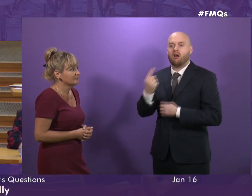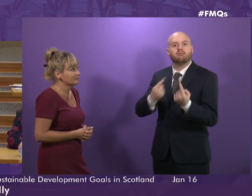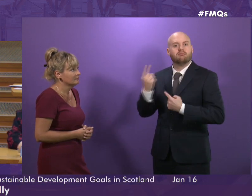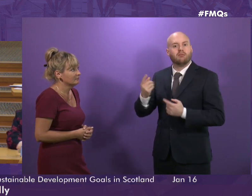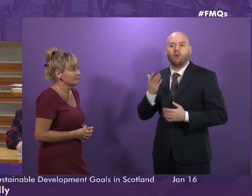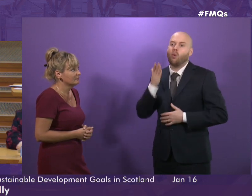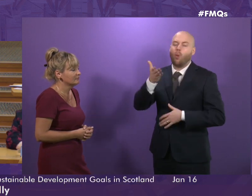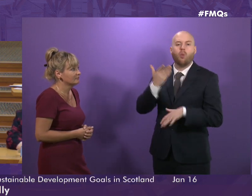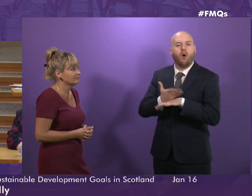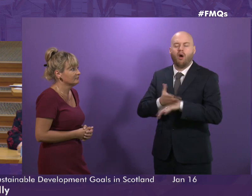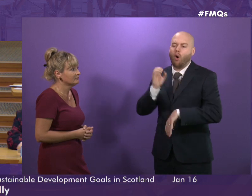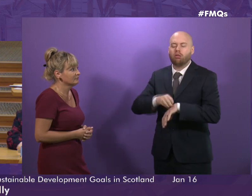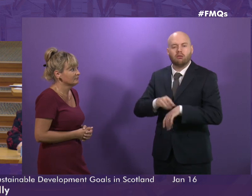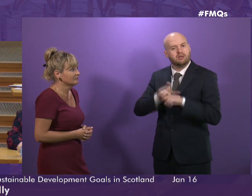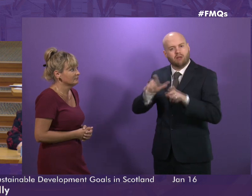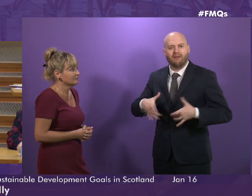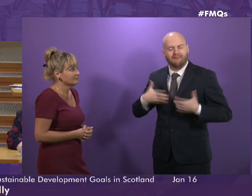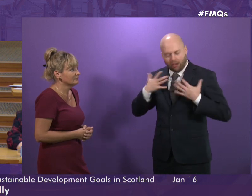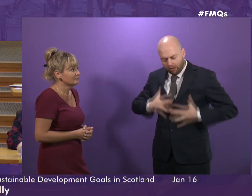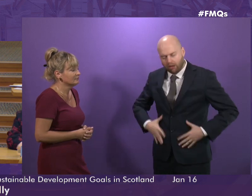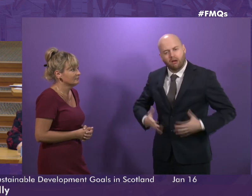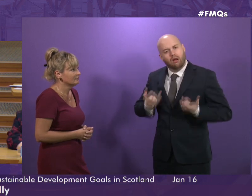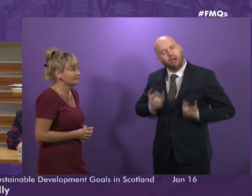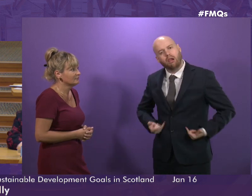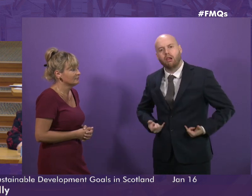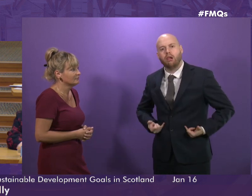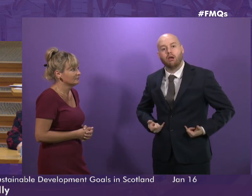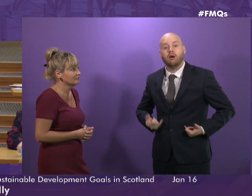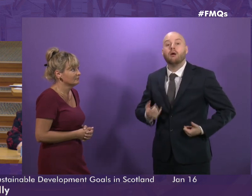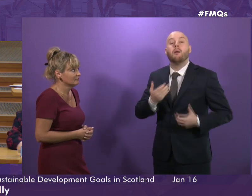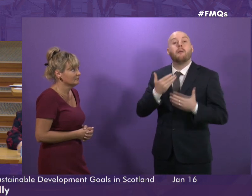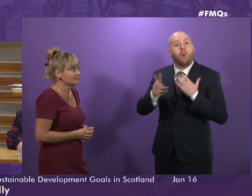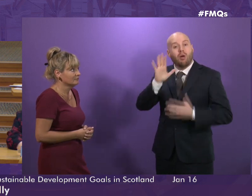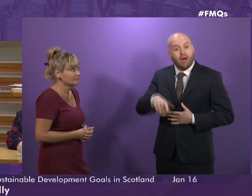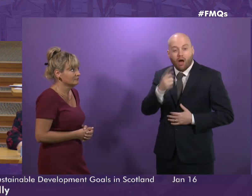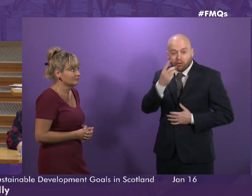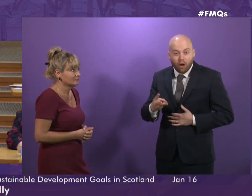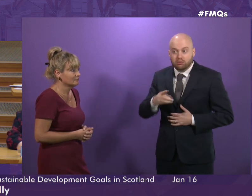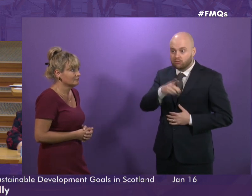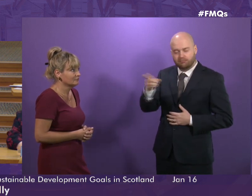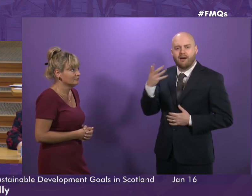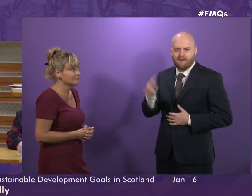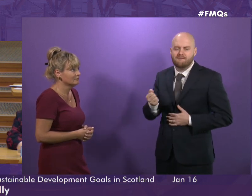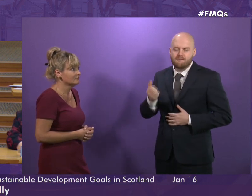and that more than a third face mental health challenges. On resigning as chair of the Scottish